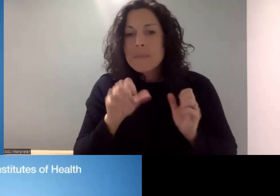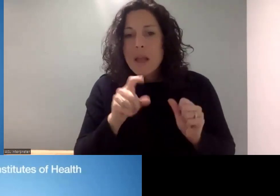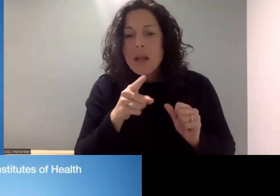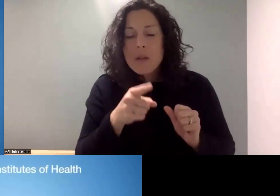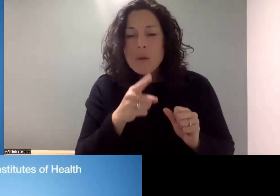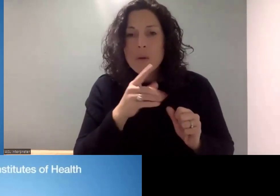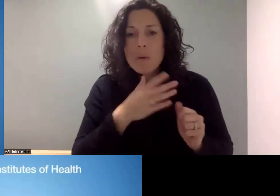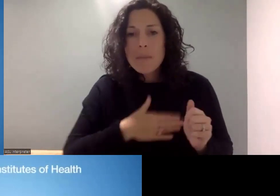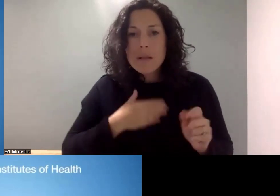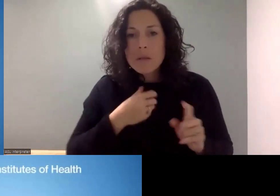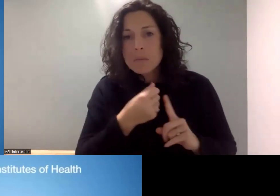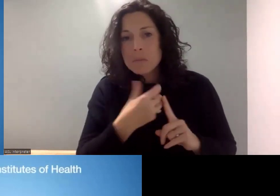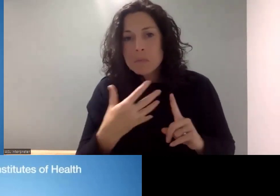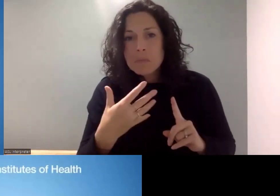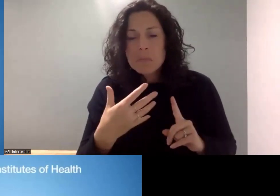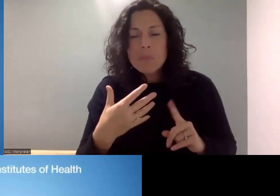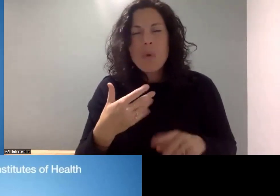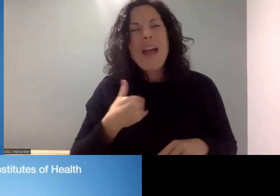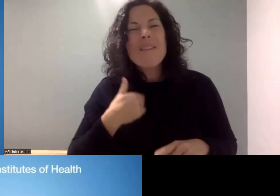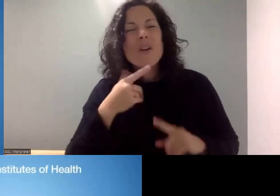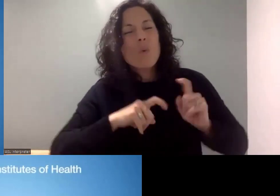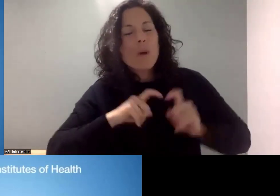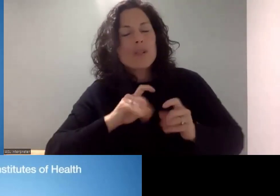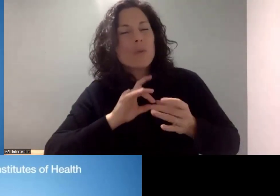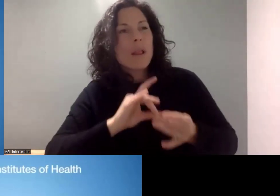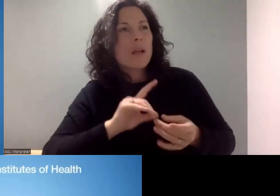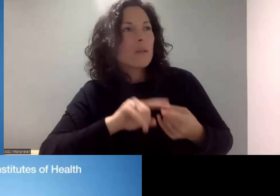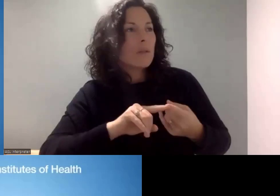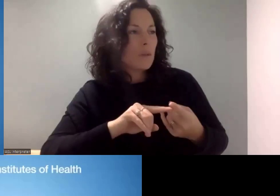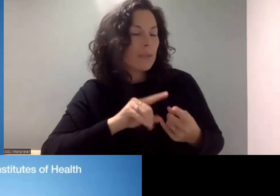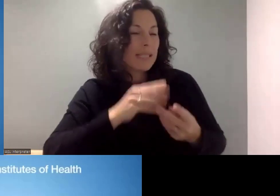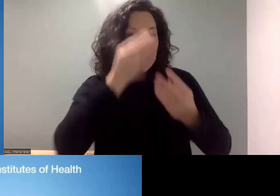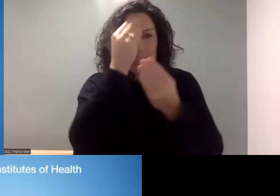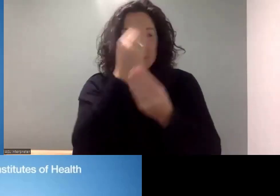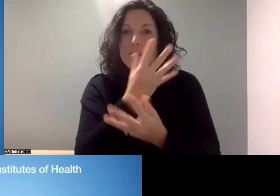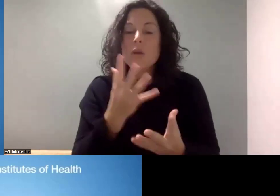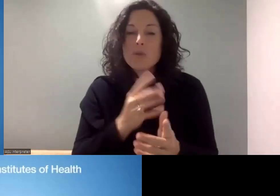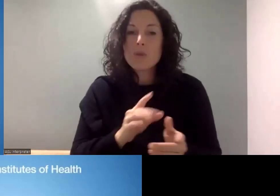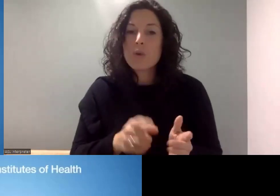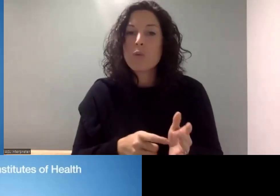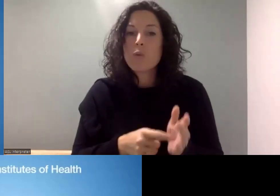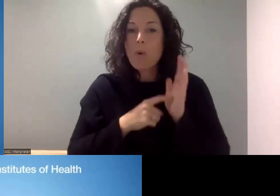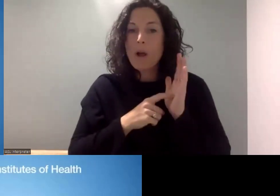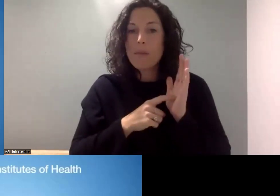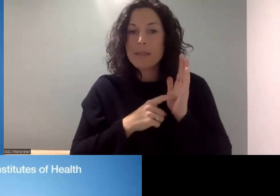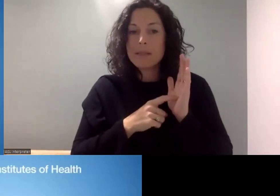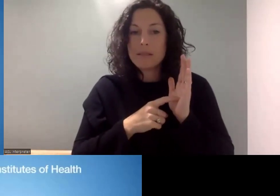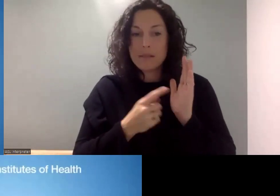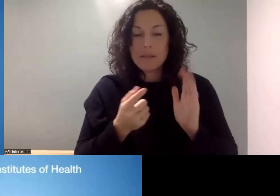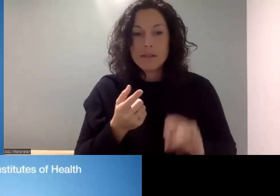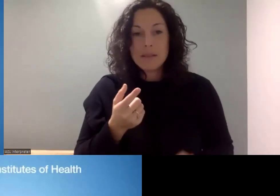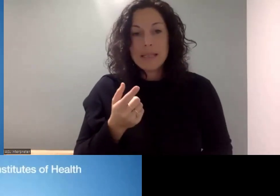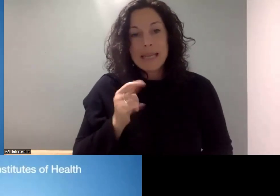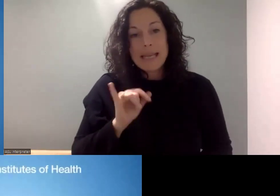We have a few questions related to the disclosure requirements. If a ...